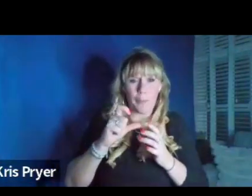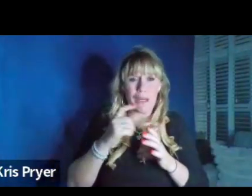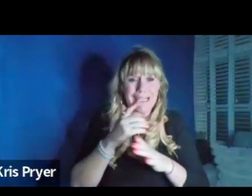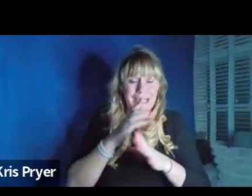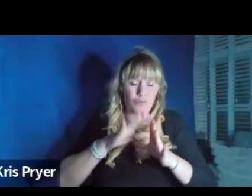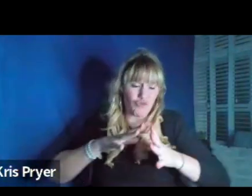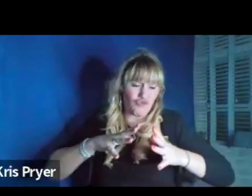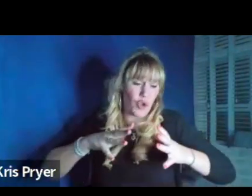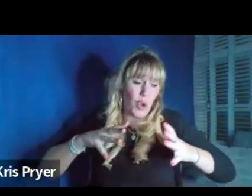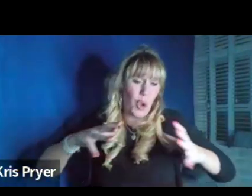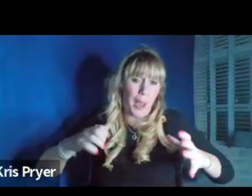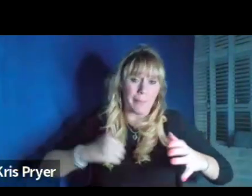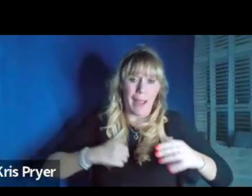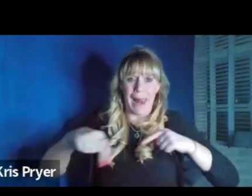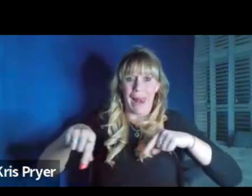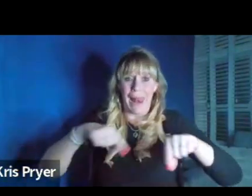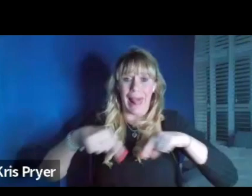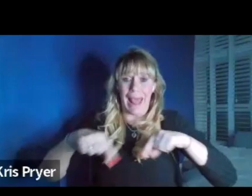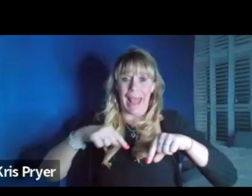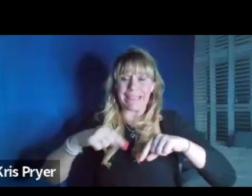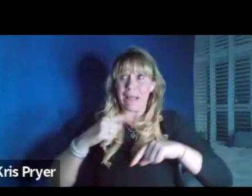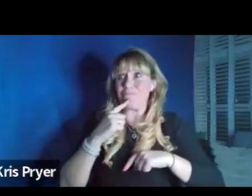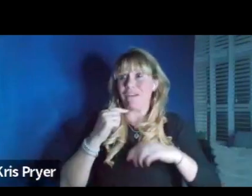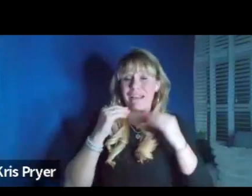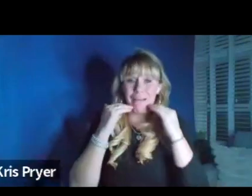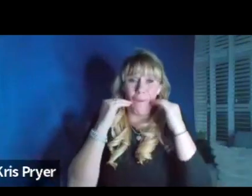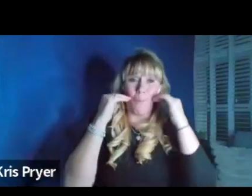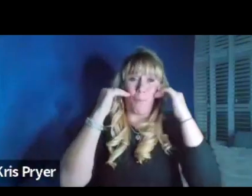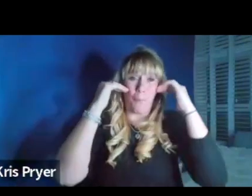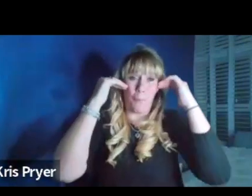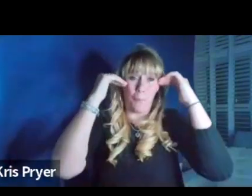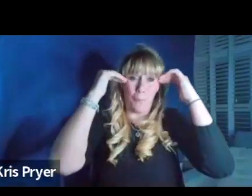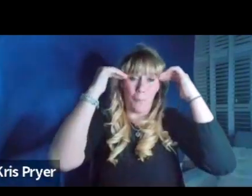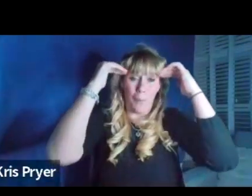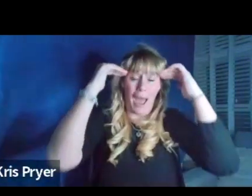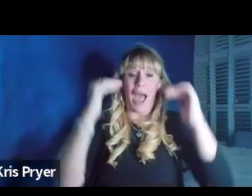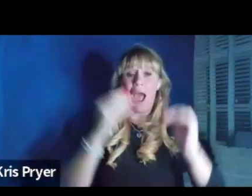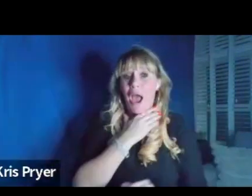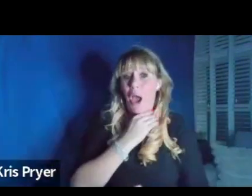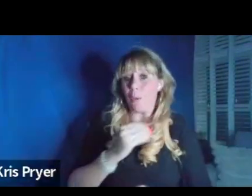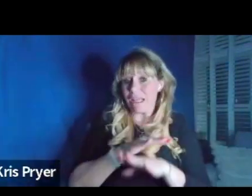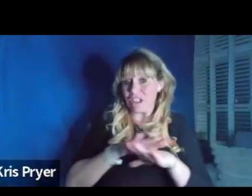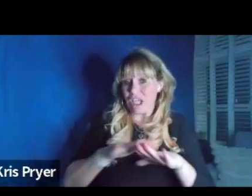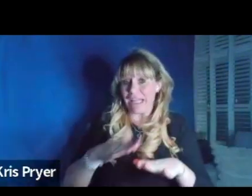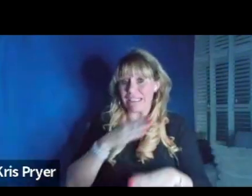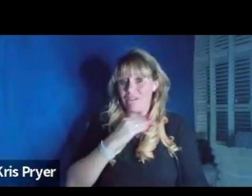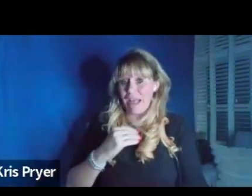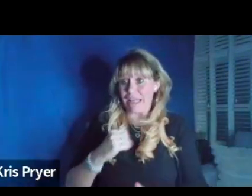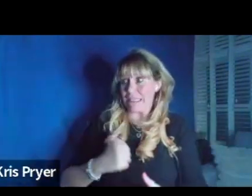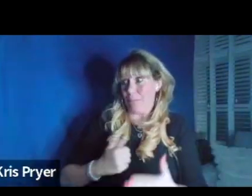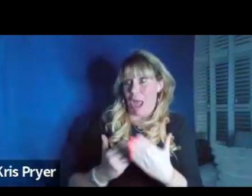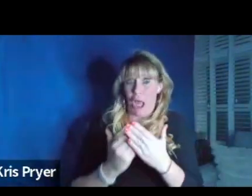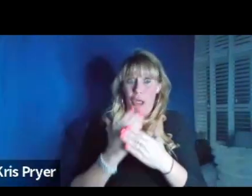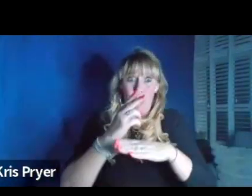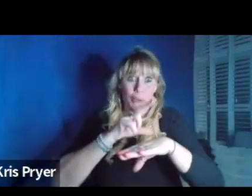And my face would start to flush I wish I didn't fancy my new doctor